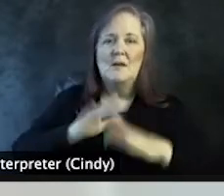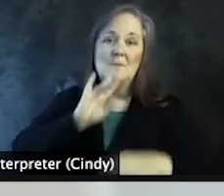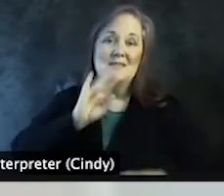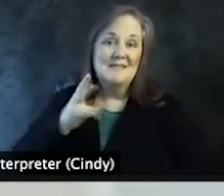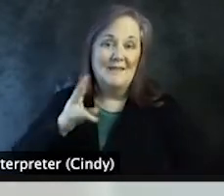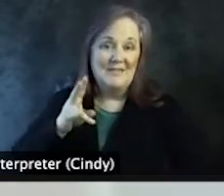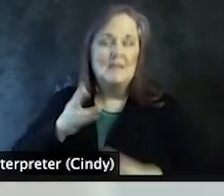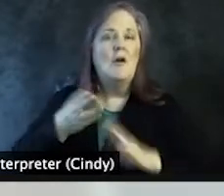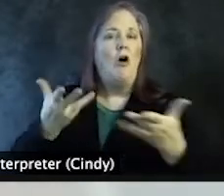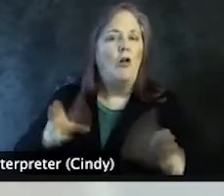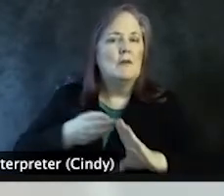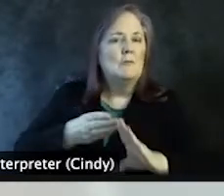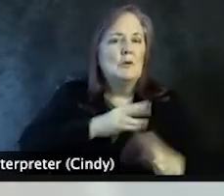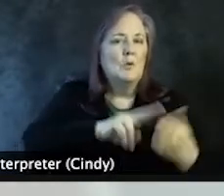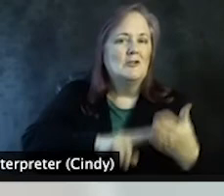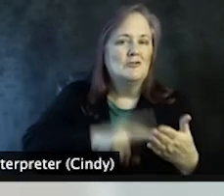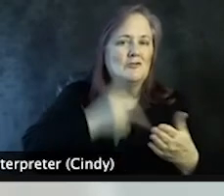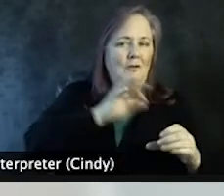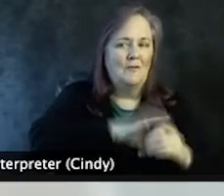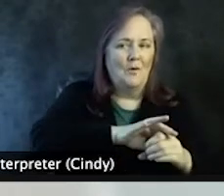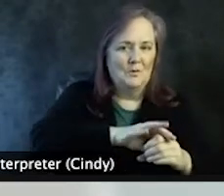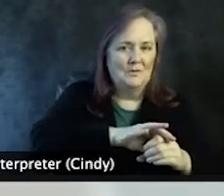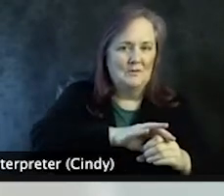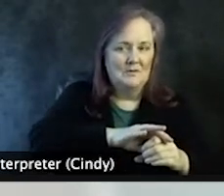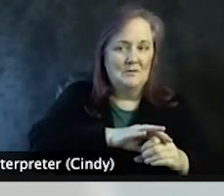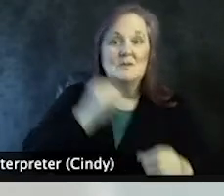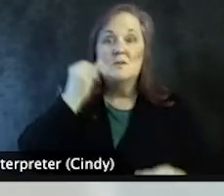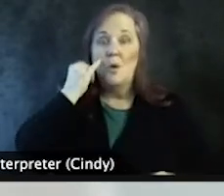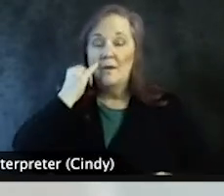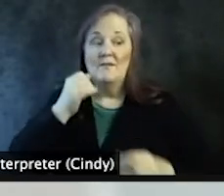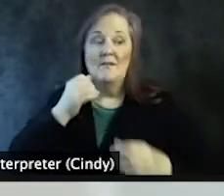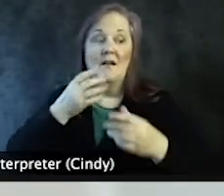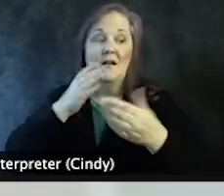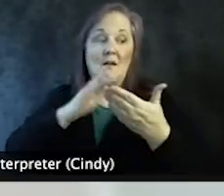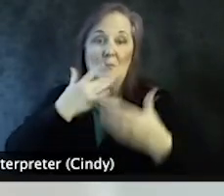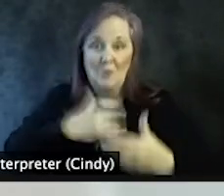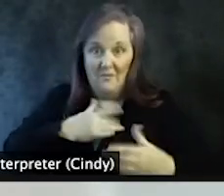that property taxes are applied to properties that have just gone through a property transaction.